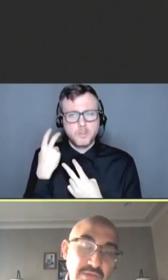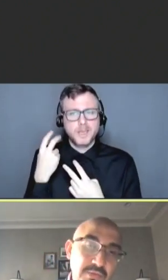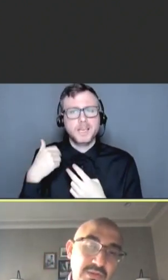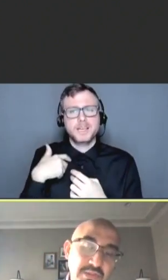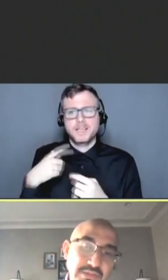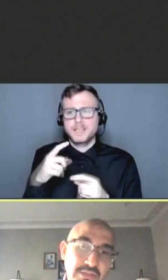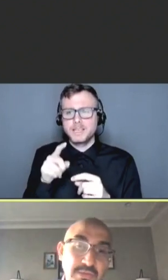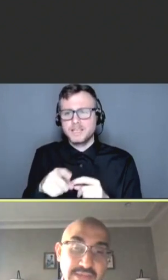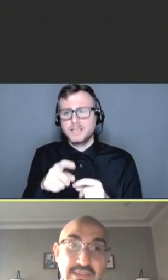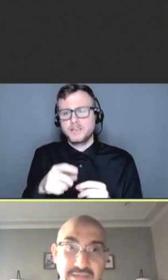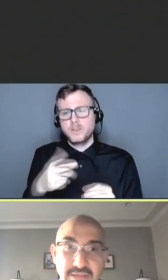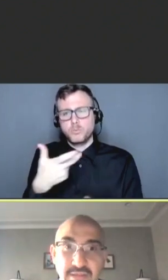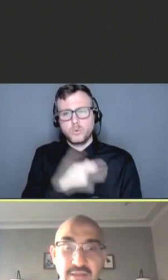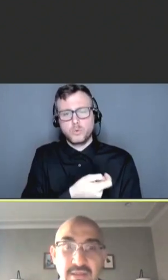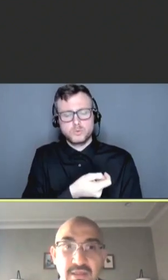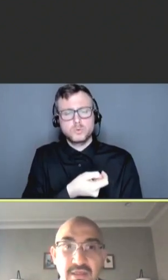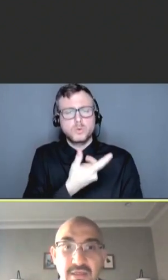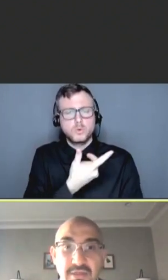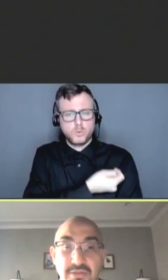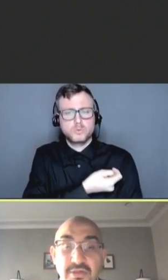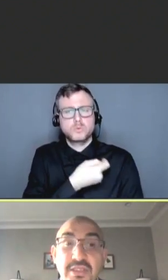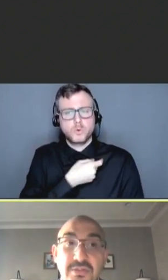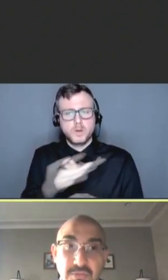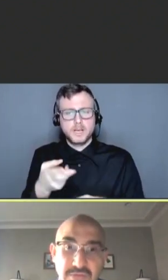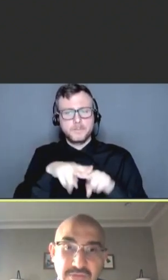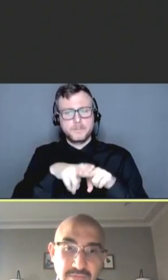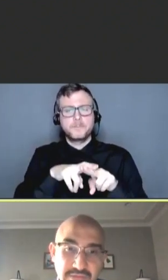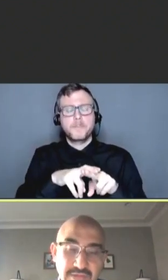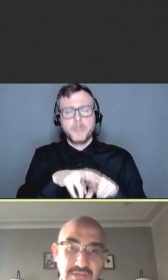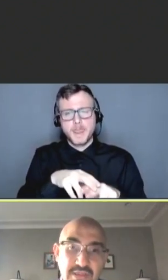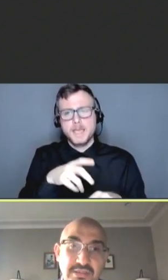booster immunization, we still see a re-induced germinal center reaction.